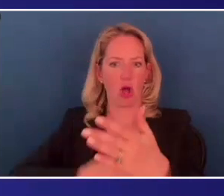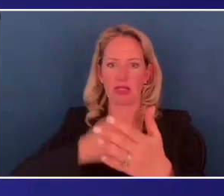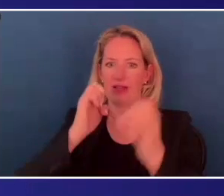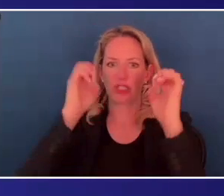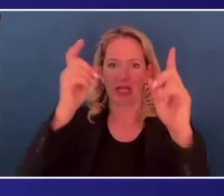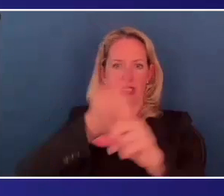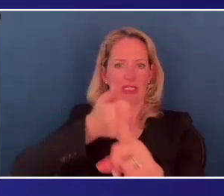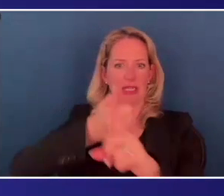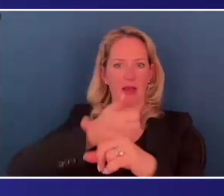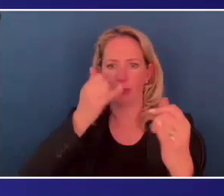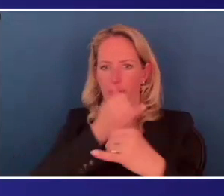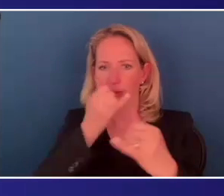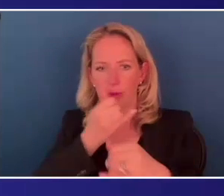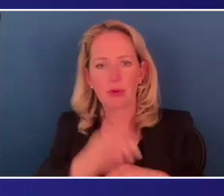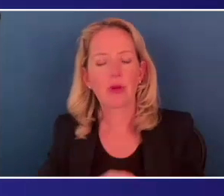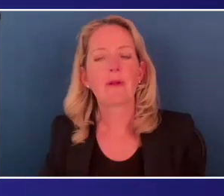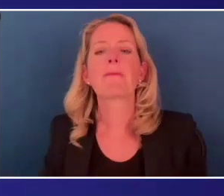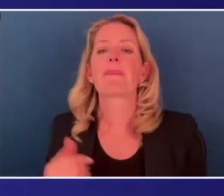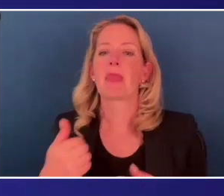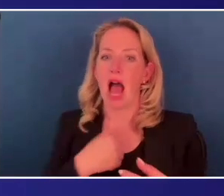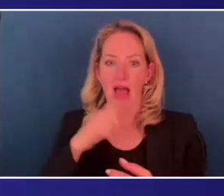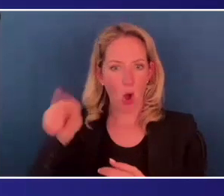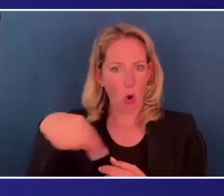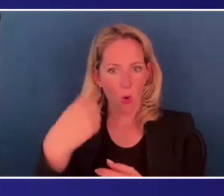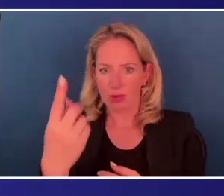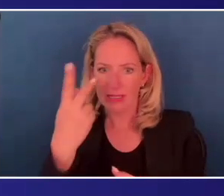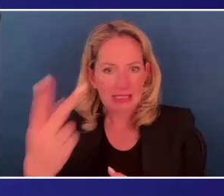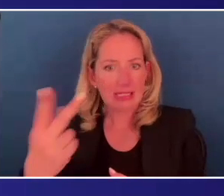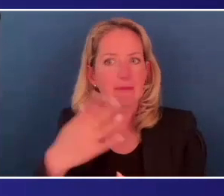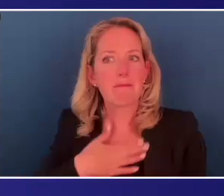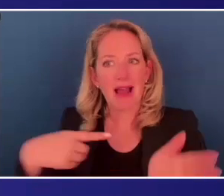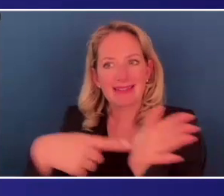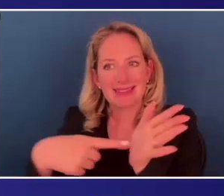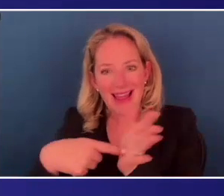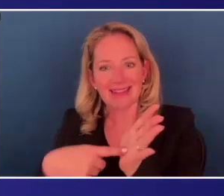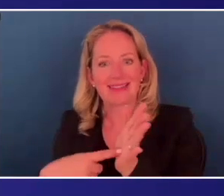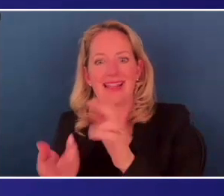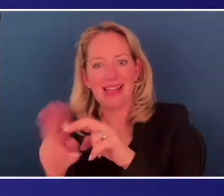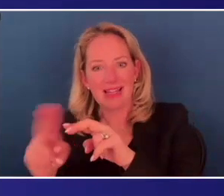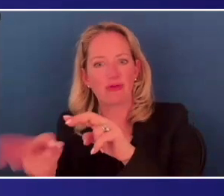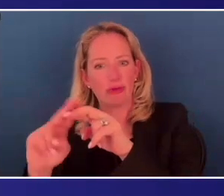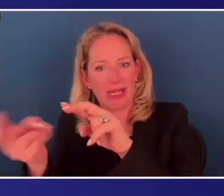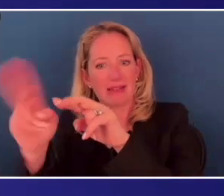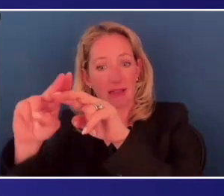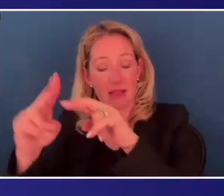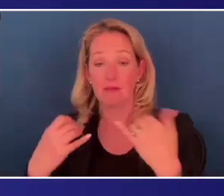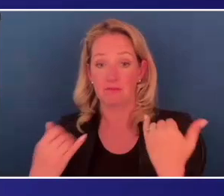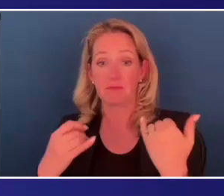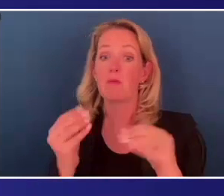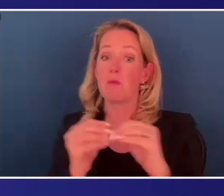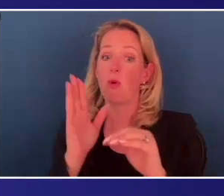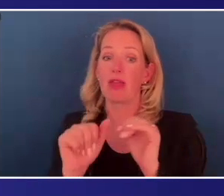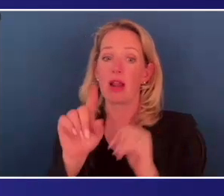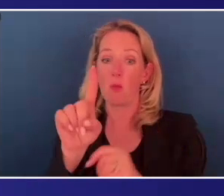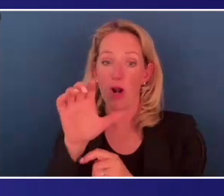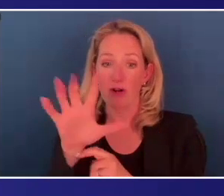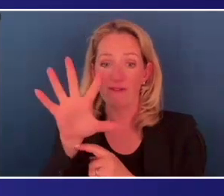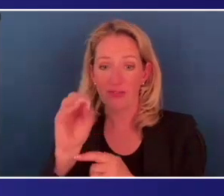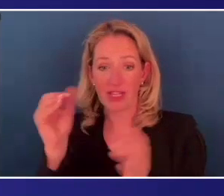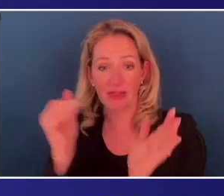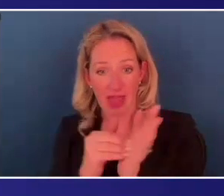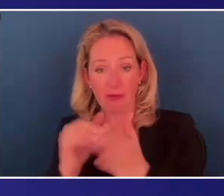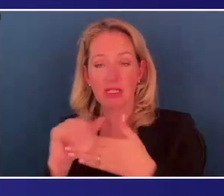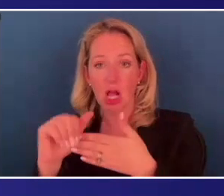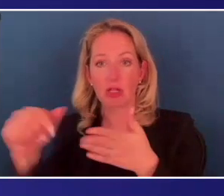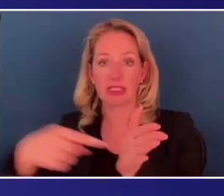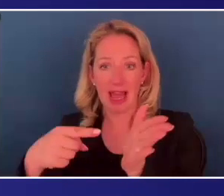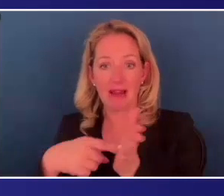And so far I've only seen my depth increase. I currently have over a hundred 50,000 student depth from choosing to pursue a career.